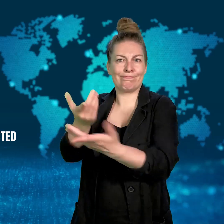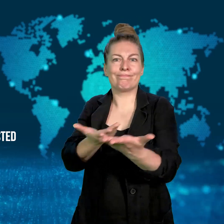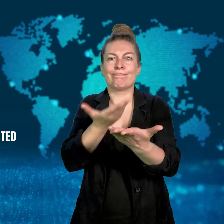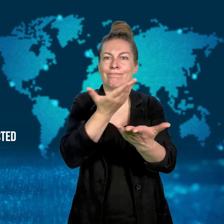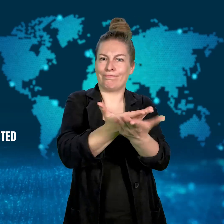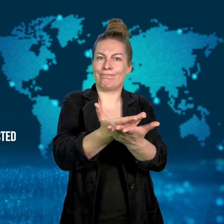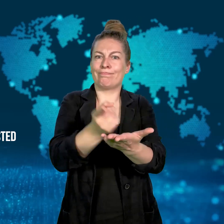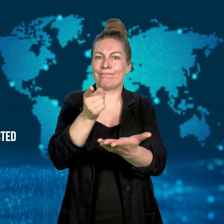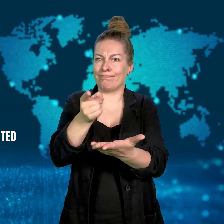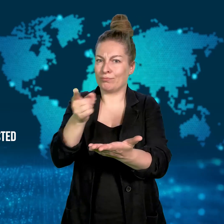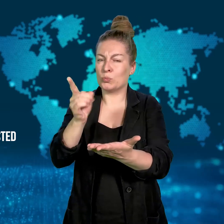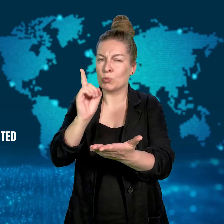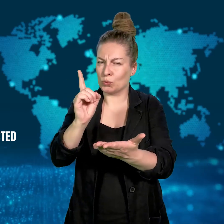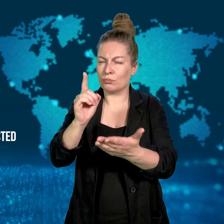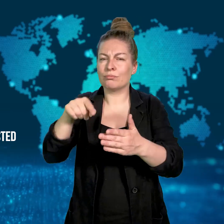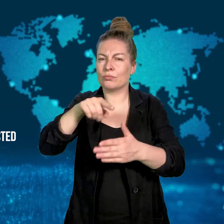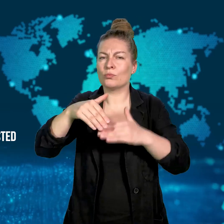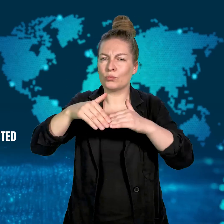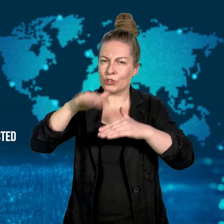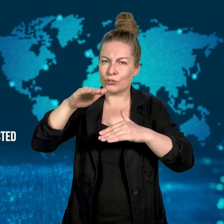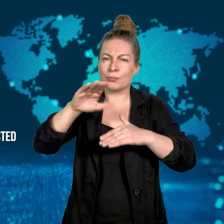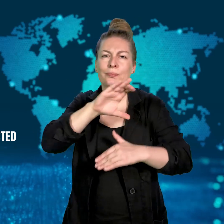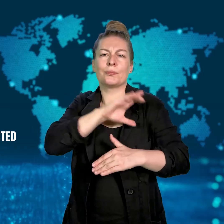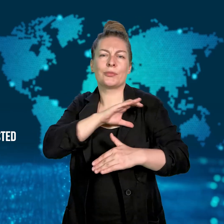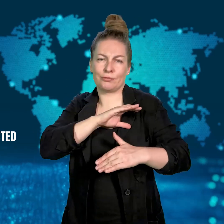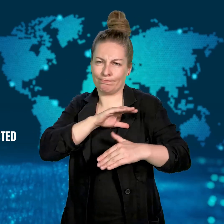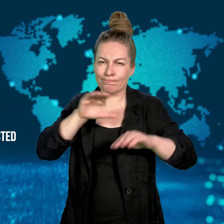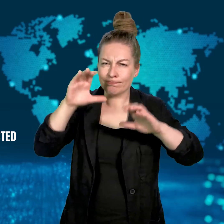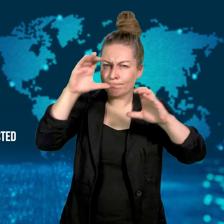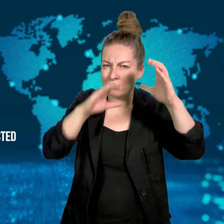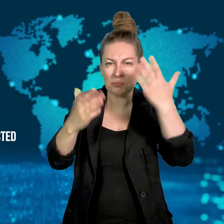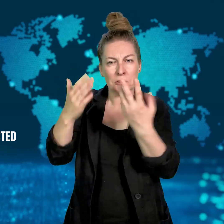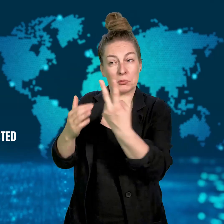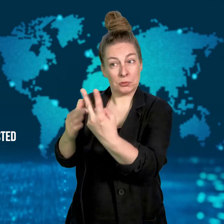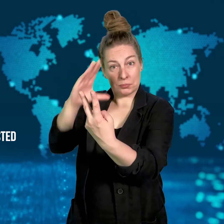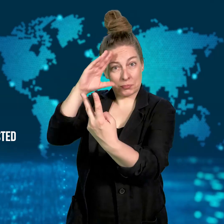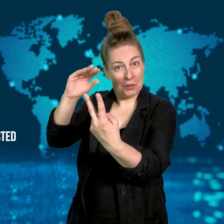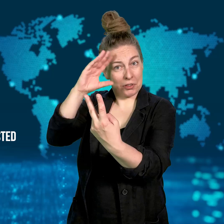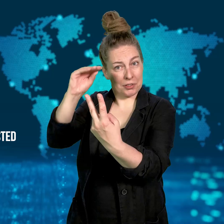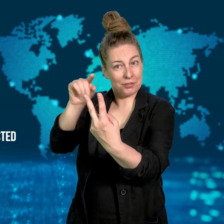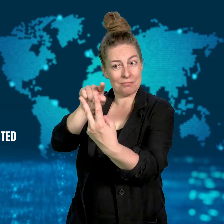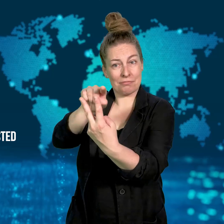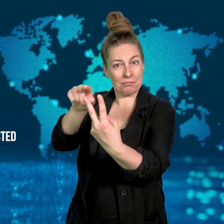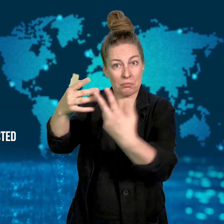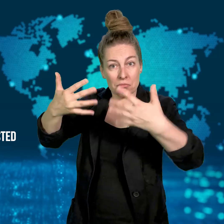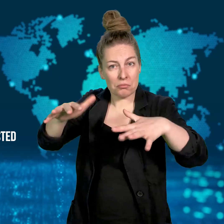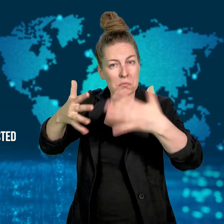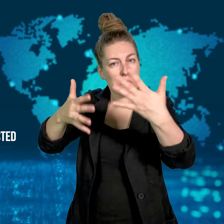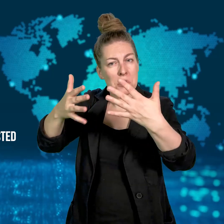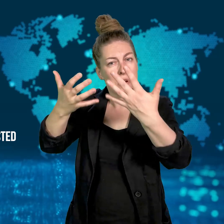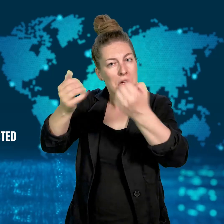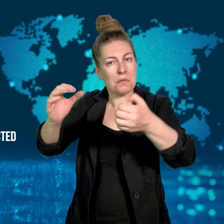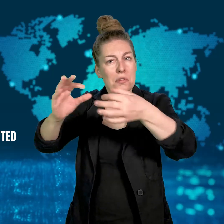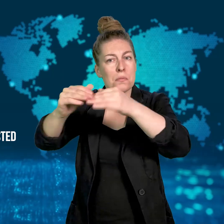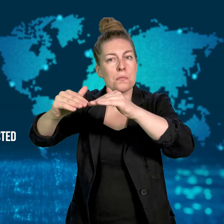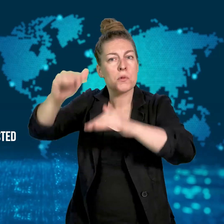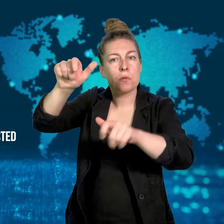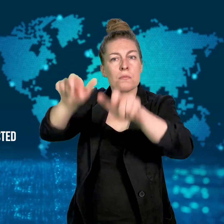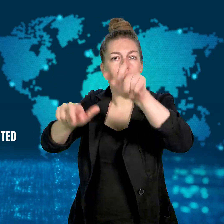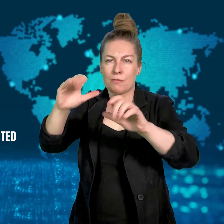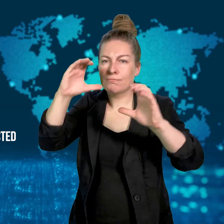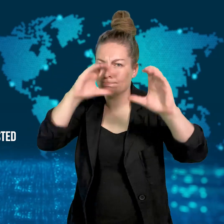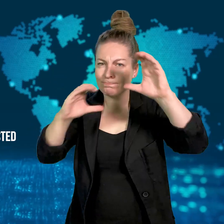The two suspects have been charged with arson, and authorities are continuing to